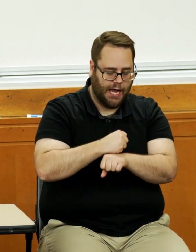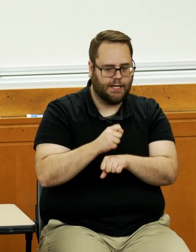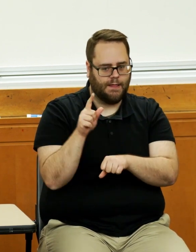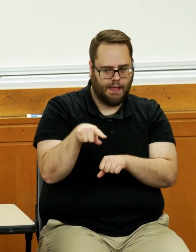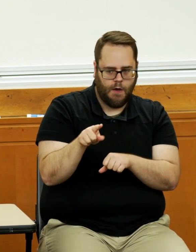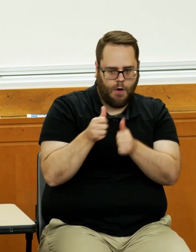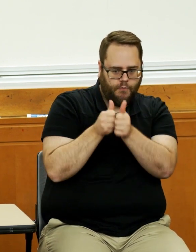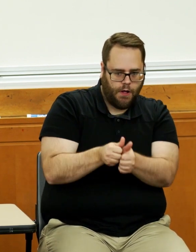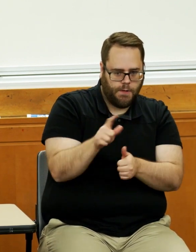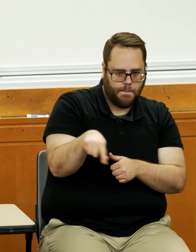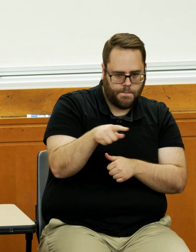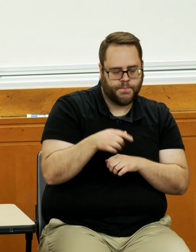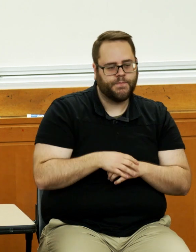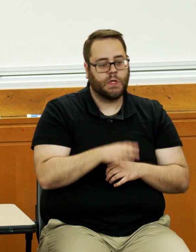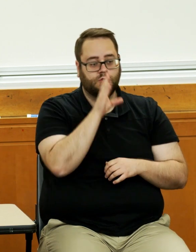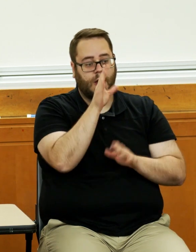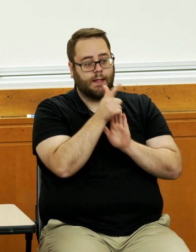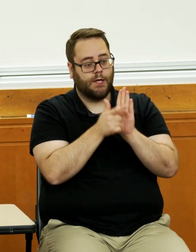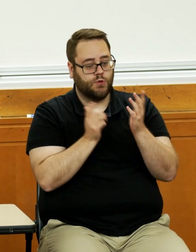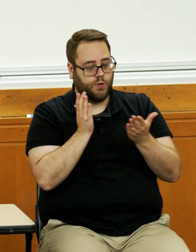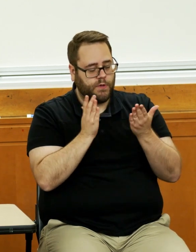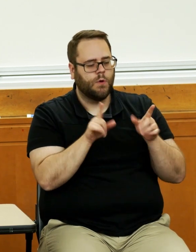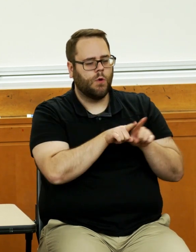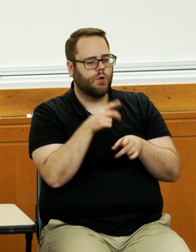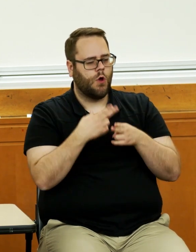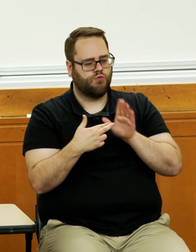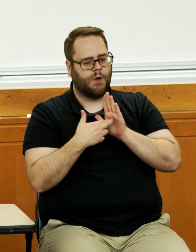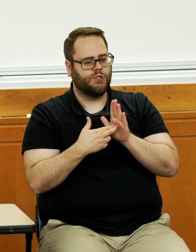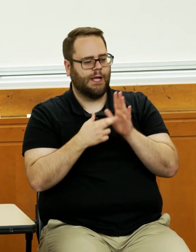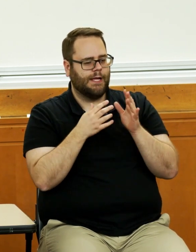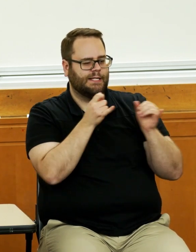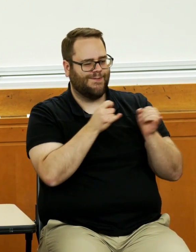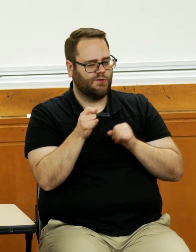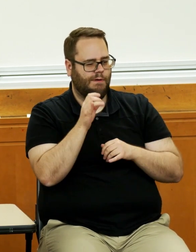Direct legal services, also known as representing individual clients and their needs, versus